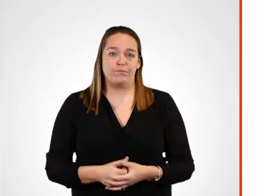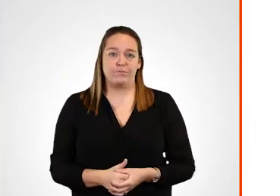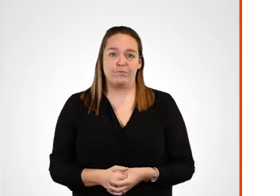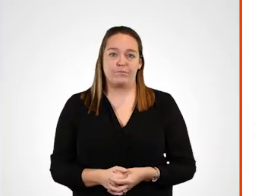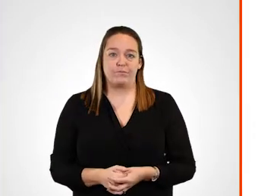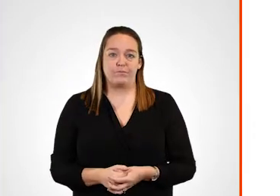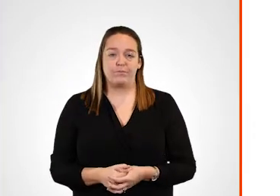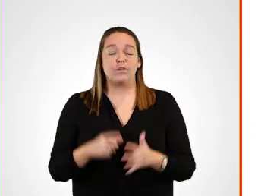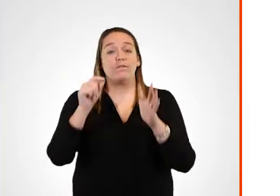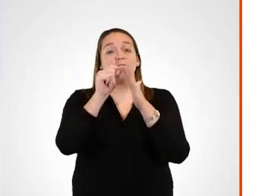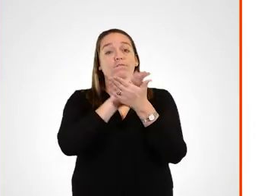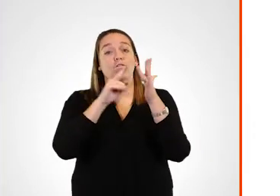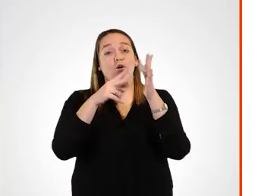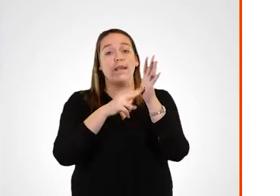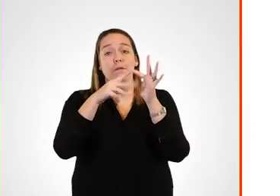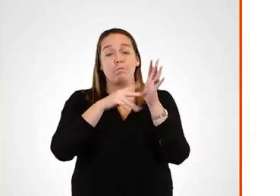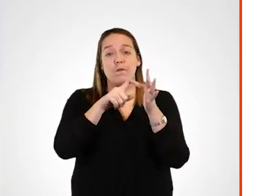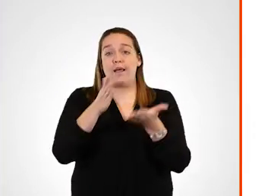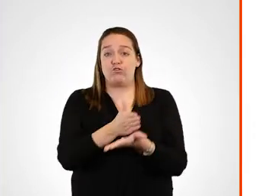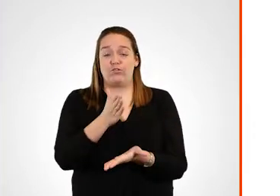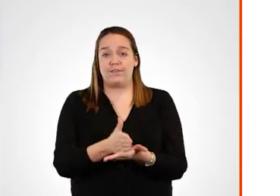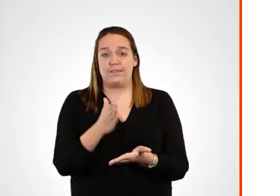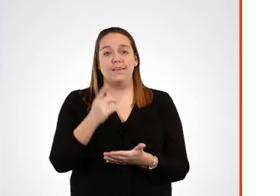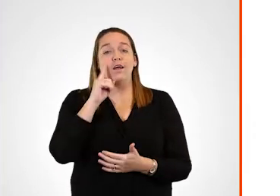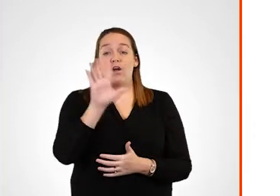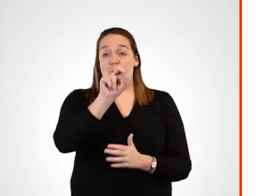So for phoneme accuracy, you can see at 12 months children were